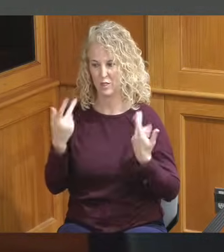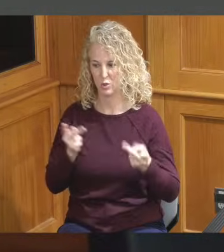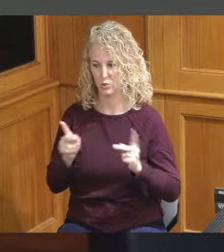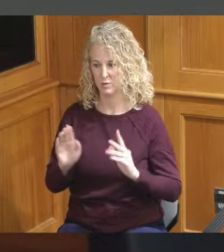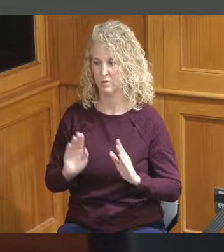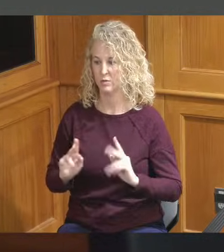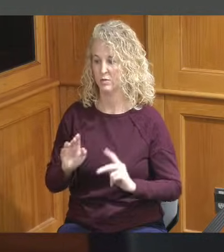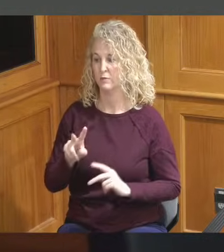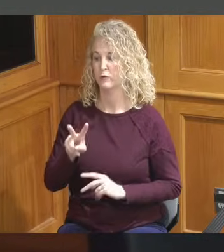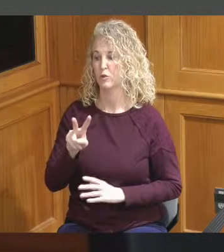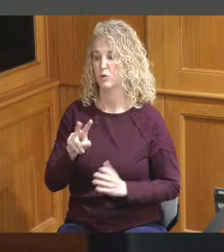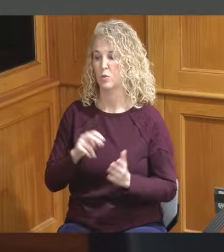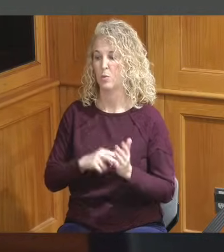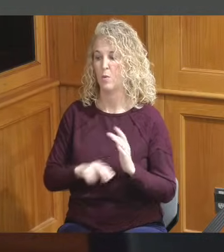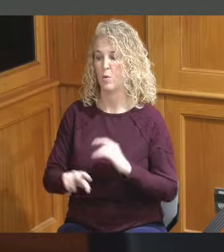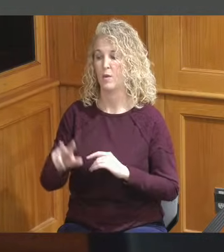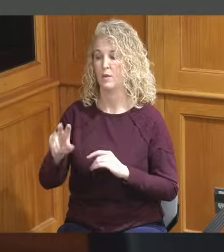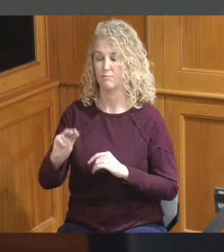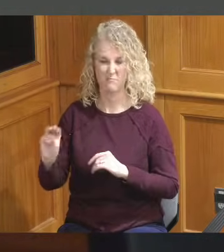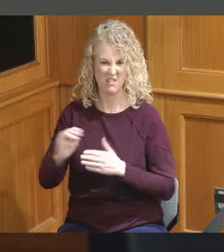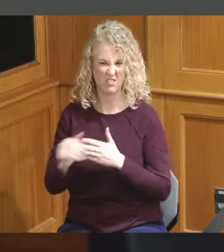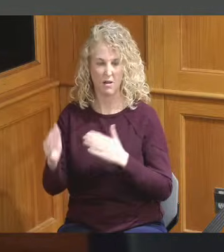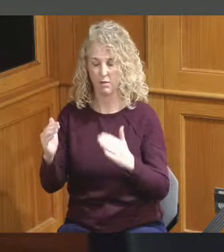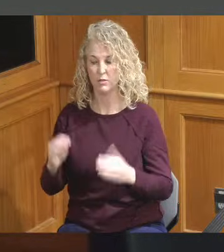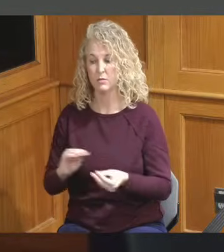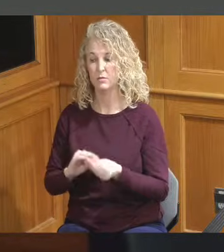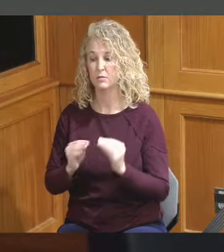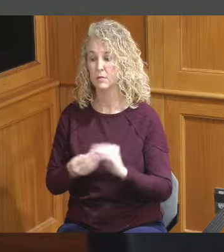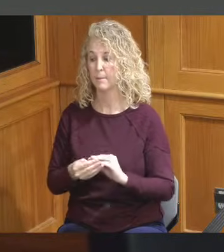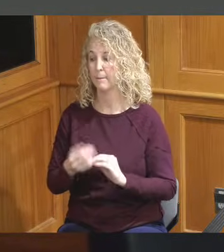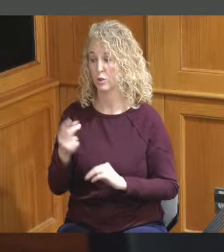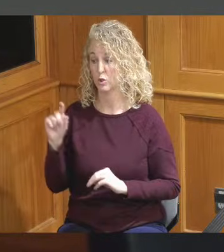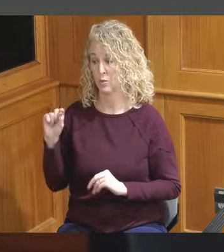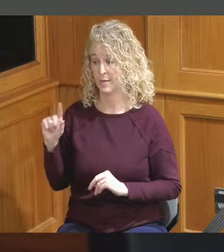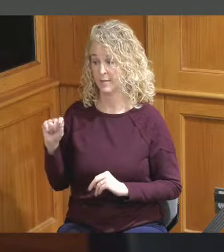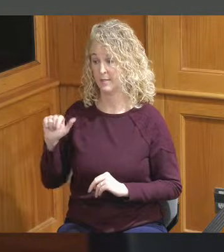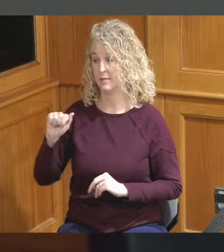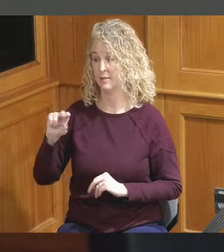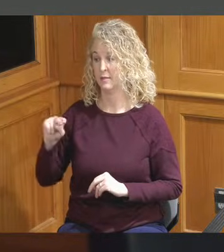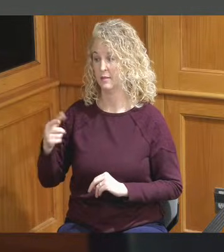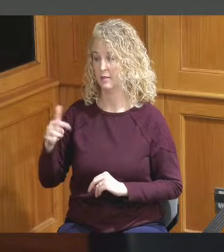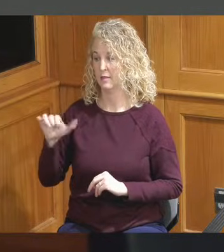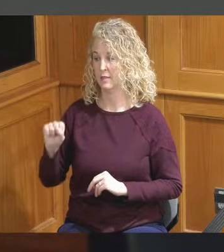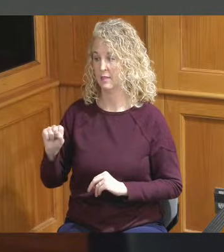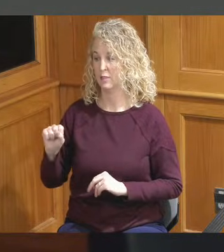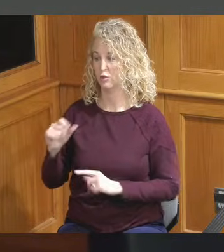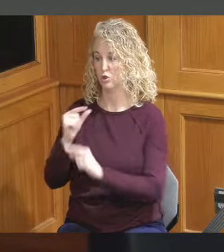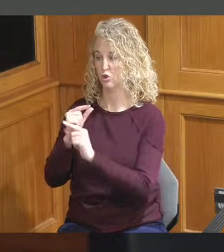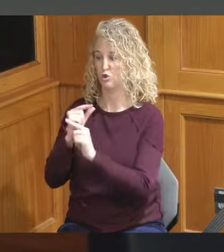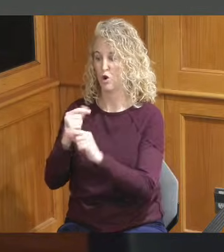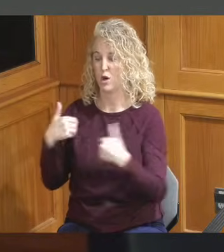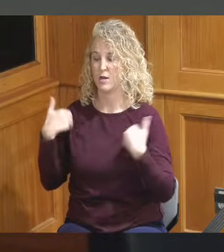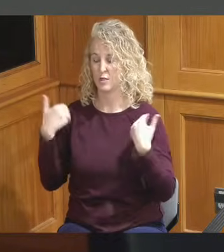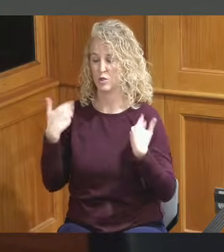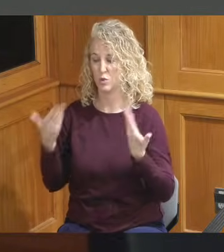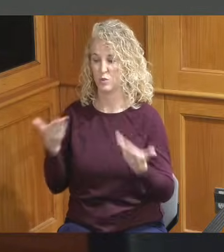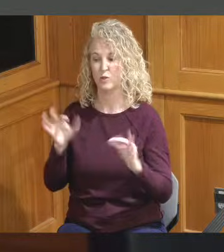Placement Services for $2 million. Item 20 is an agreement with f an agreement for family placement